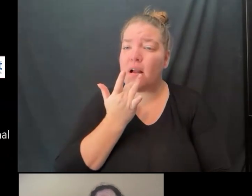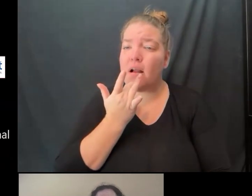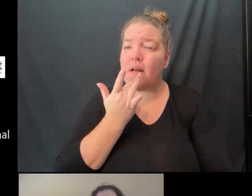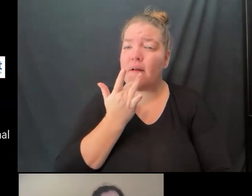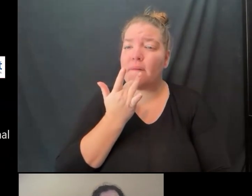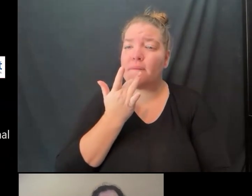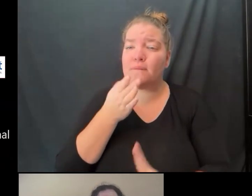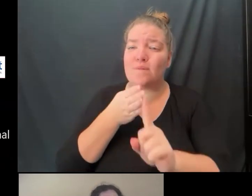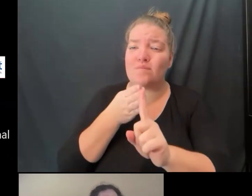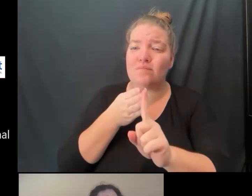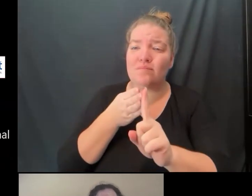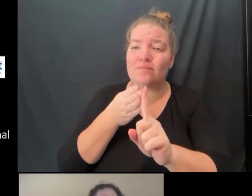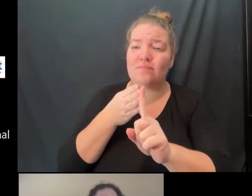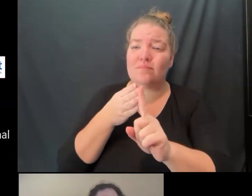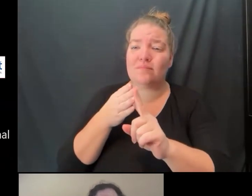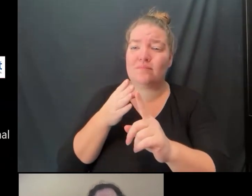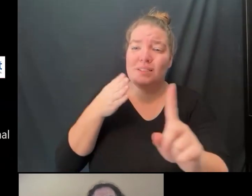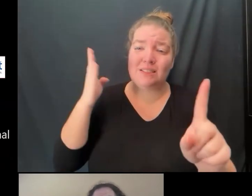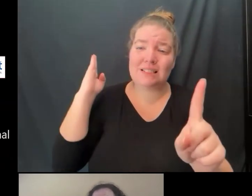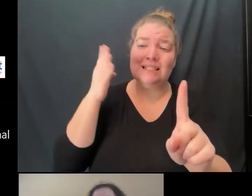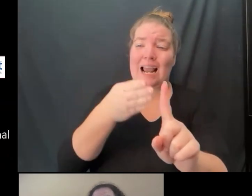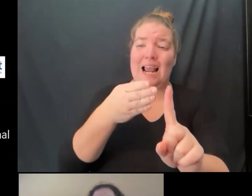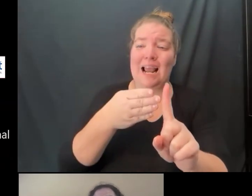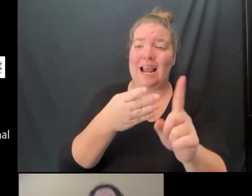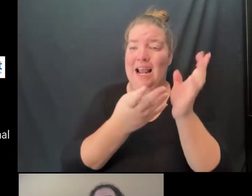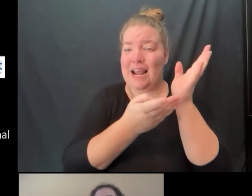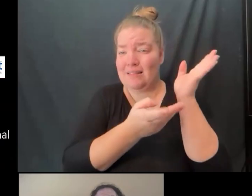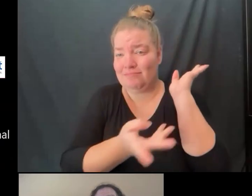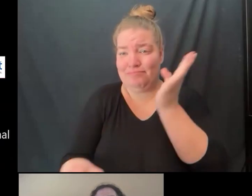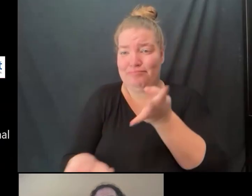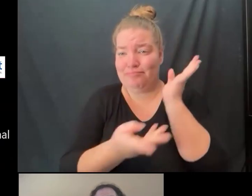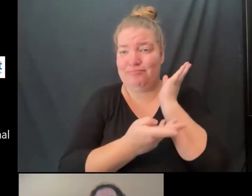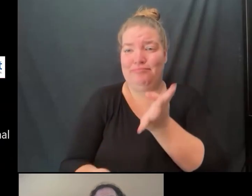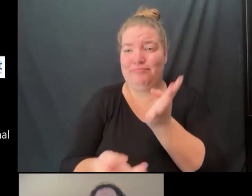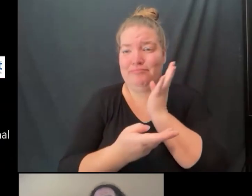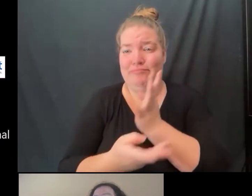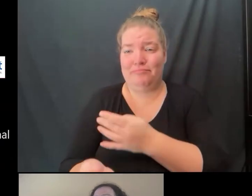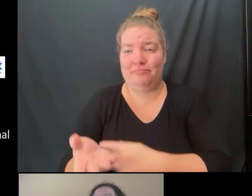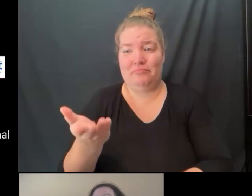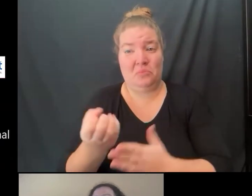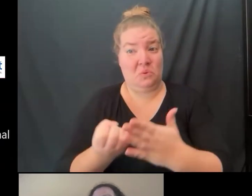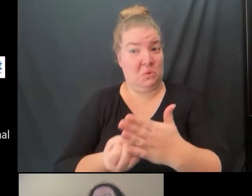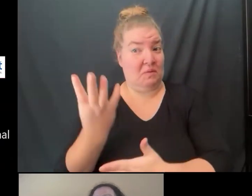And if you've never heard of StreamText before, you may find this interesting just to check it out because it's one more really amazing